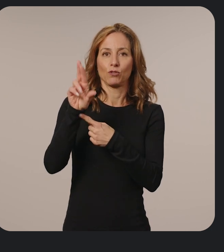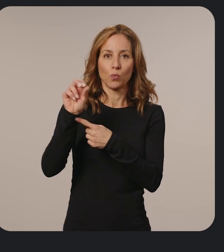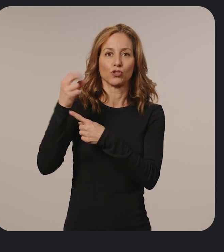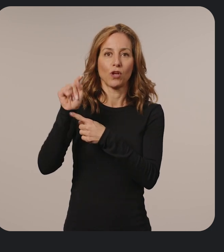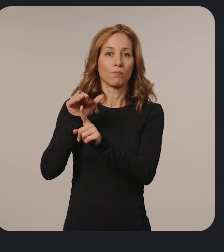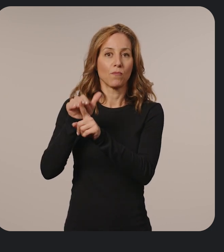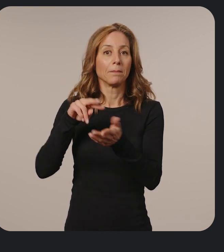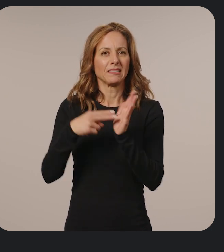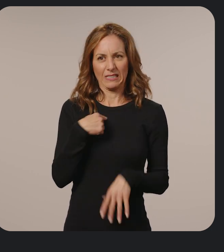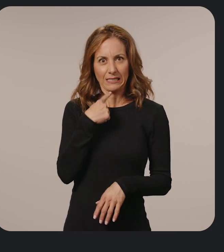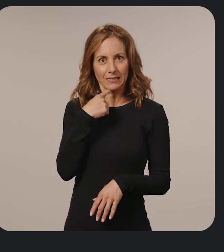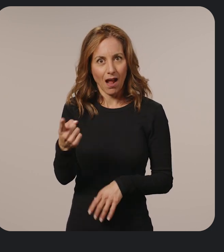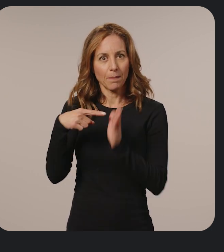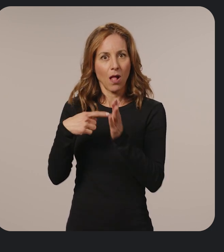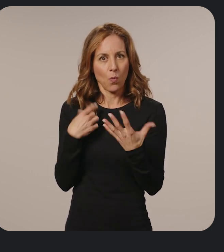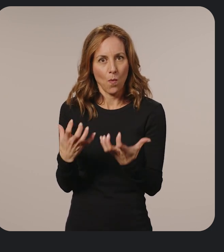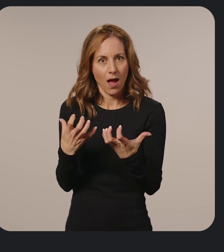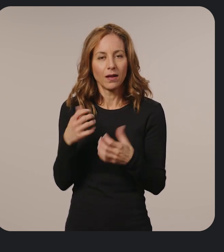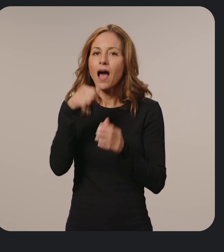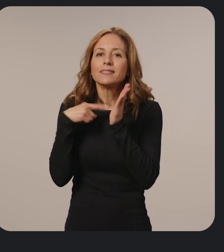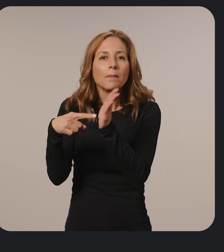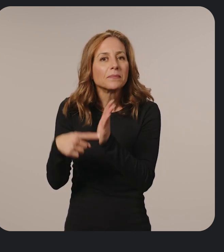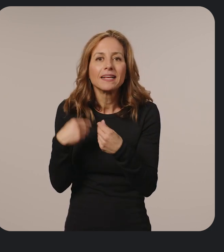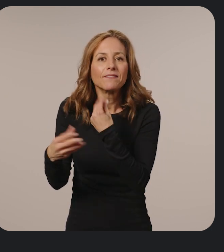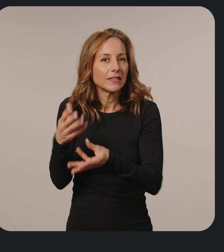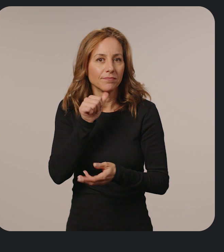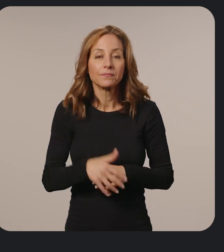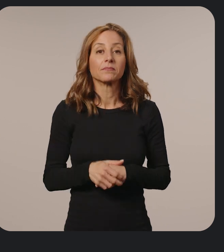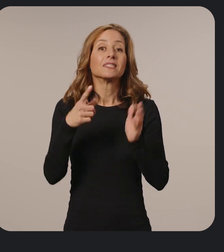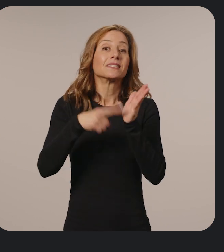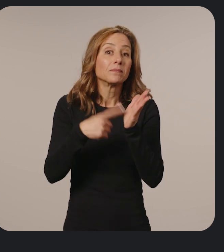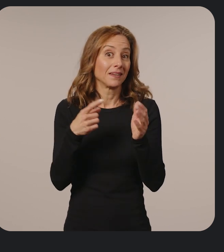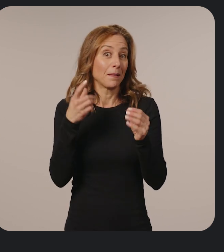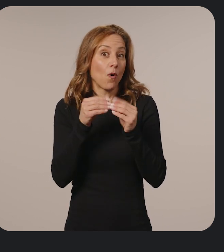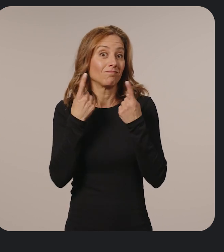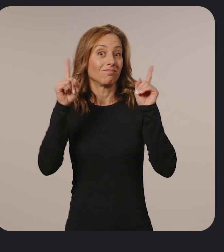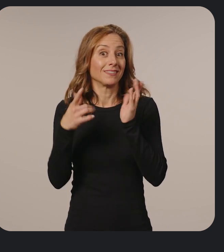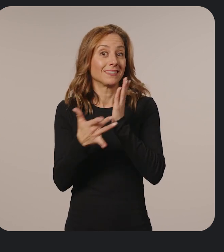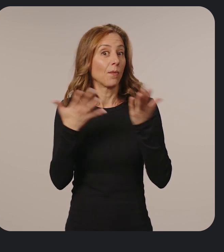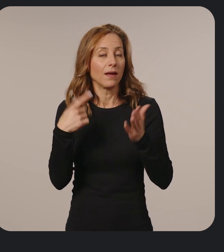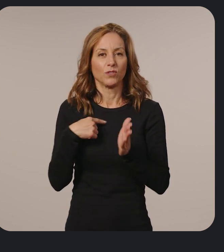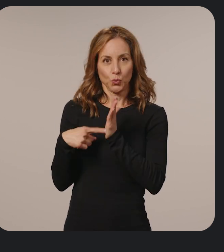we want it to do but not showing it any examples. But sometimes an even more effective technique can be to show an LLM how you want it to behave